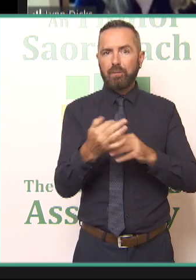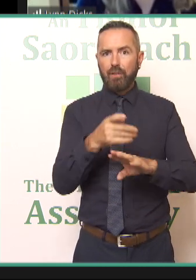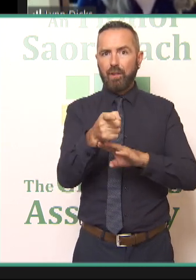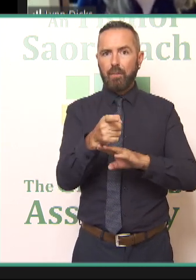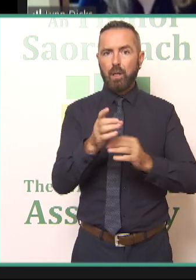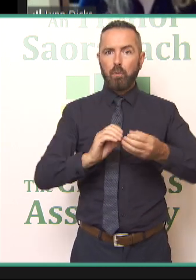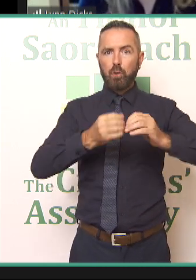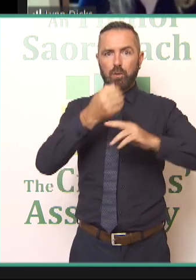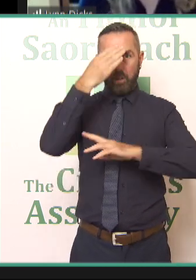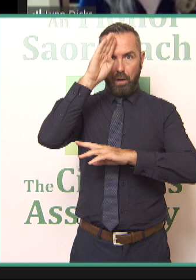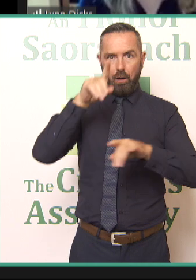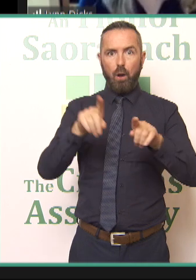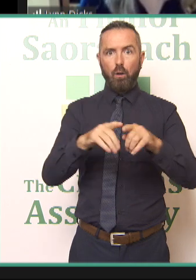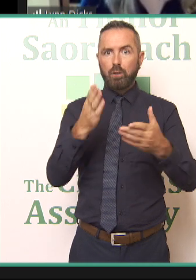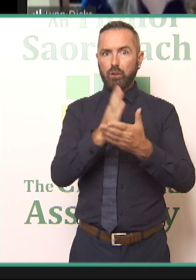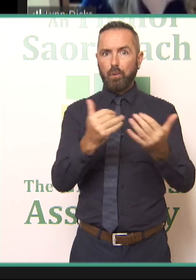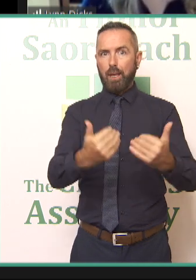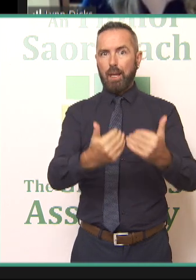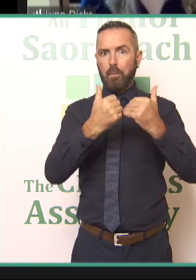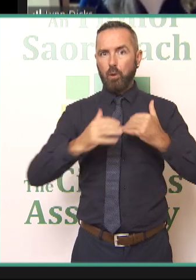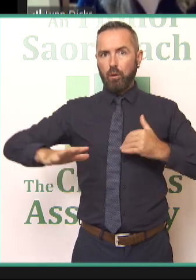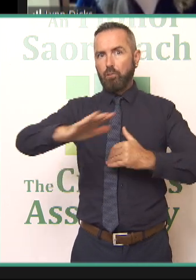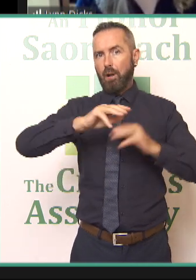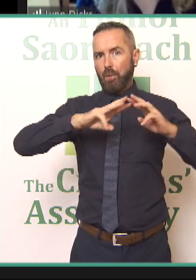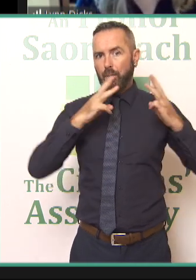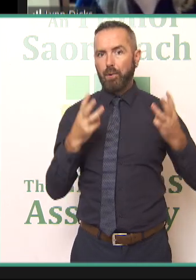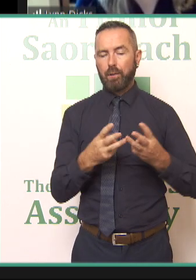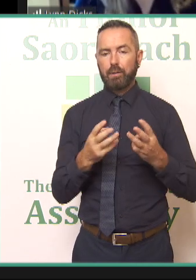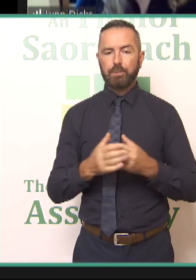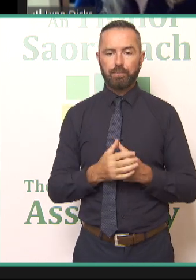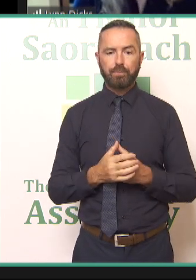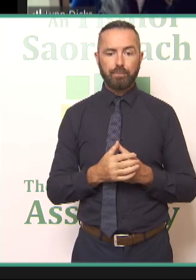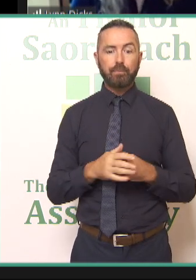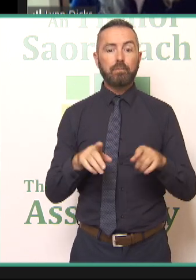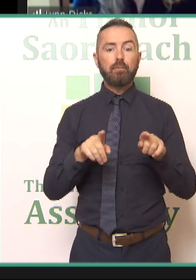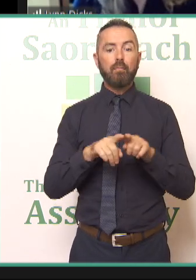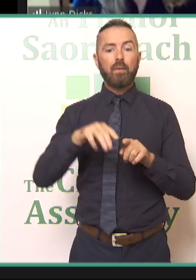in Ireland is also imported from around the world so now here is the same map and this is for food